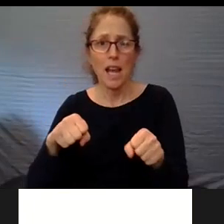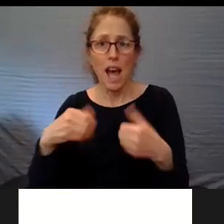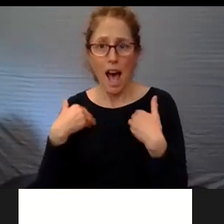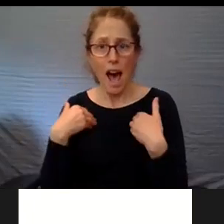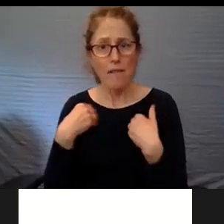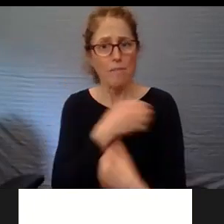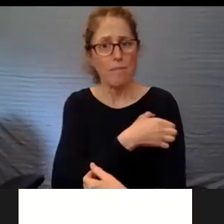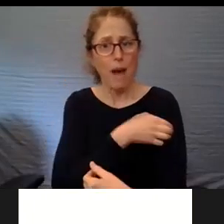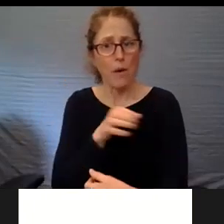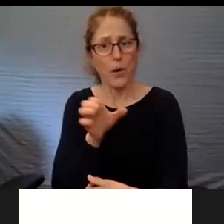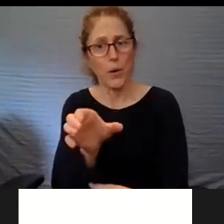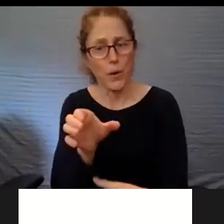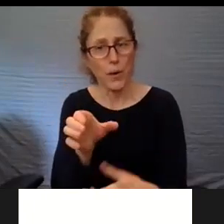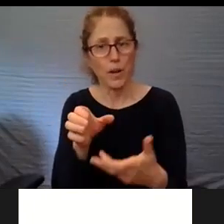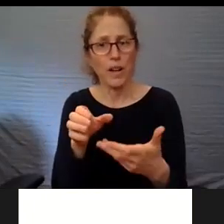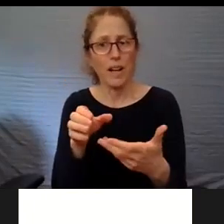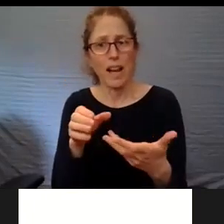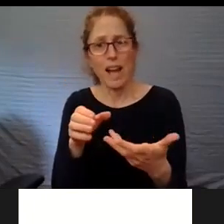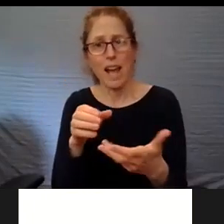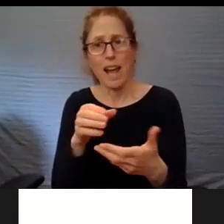of criteria are used.